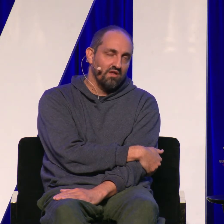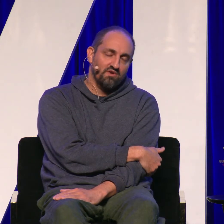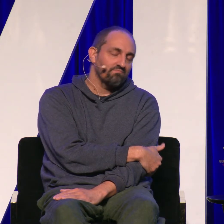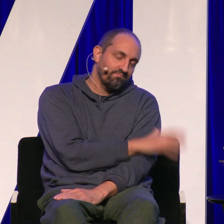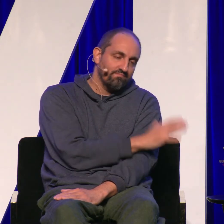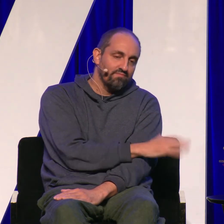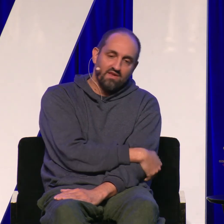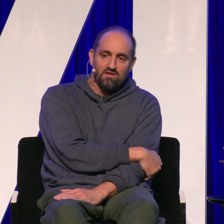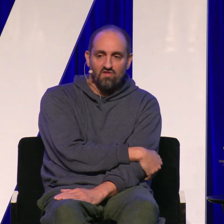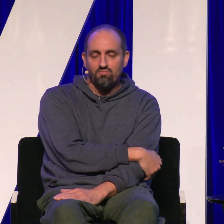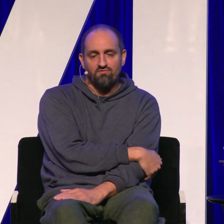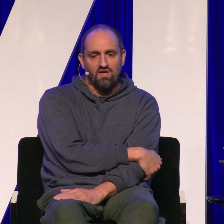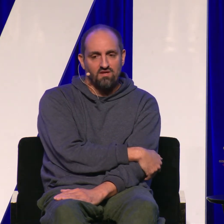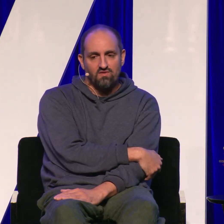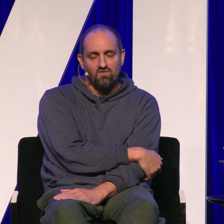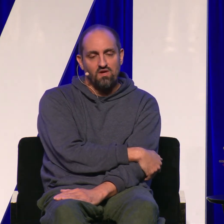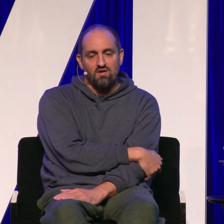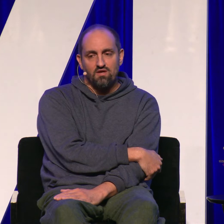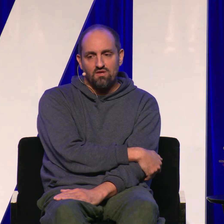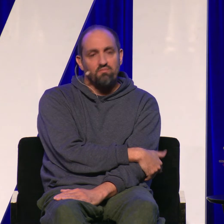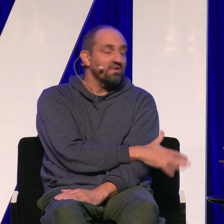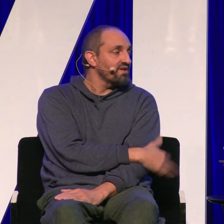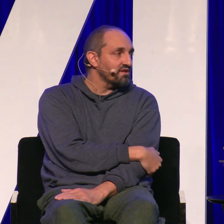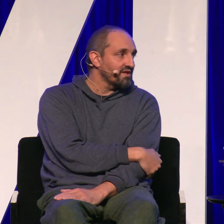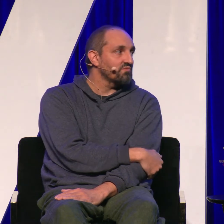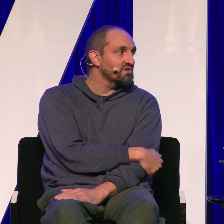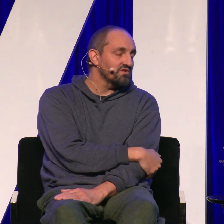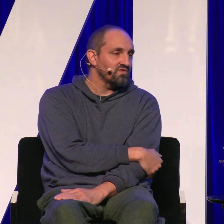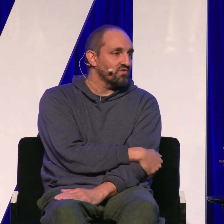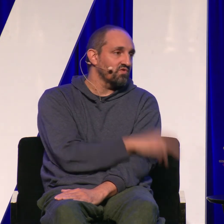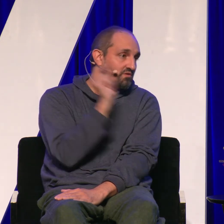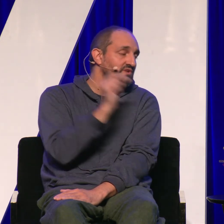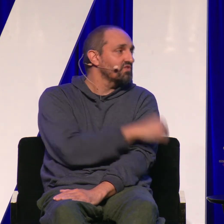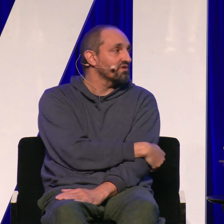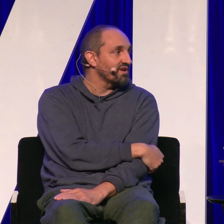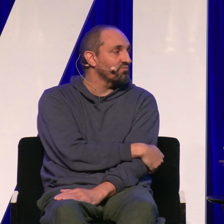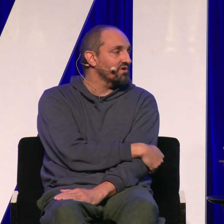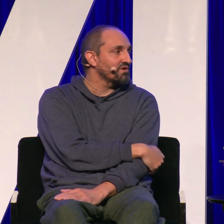I mean, a blatant example of that is in many big exhibitions, there's the so-called Instagram work where